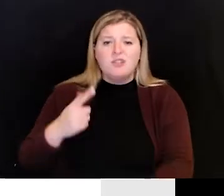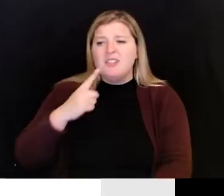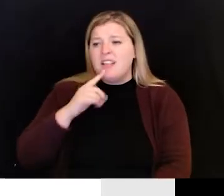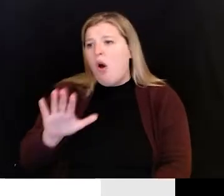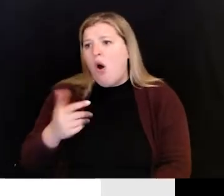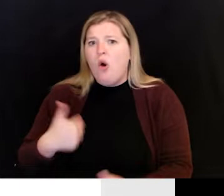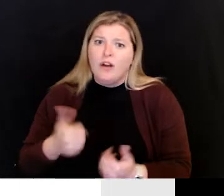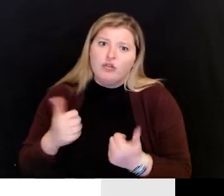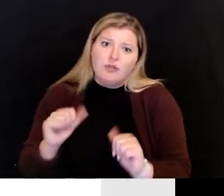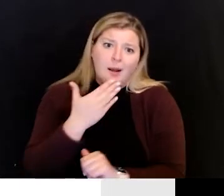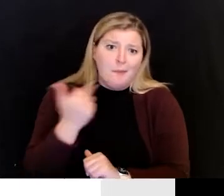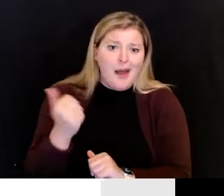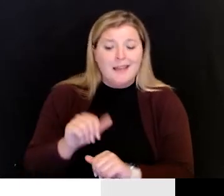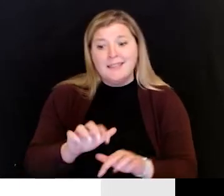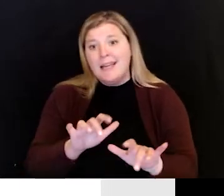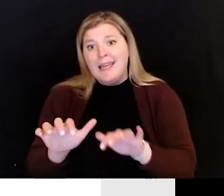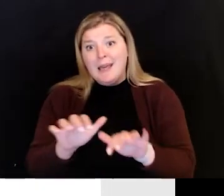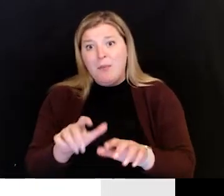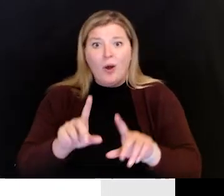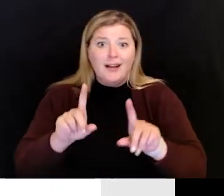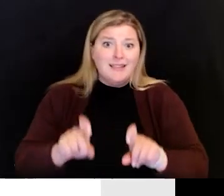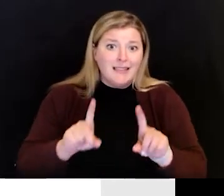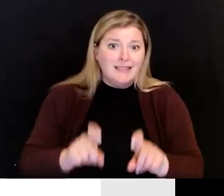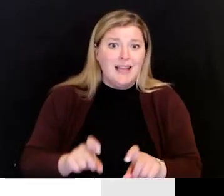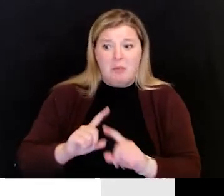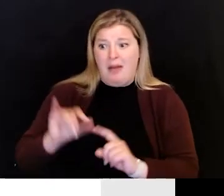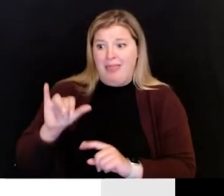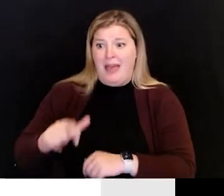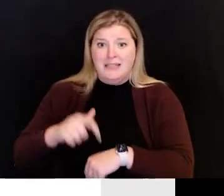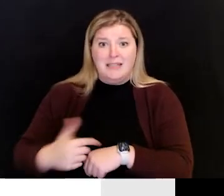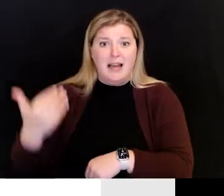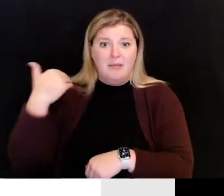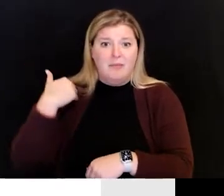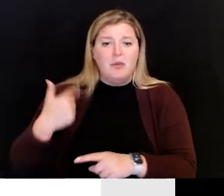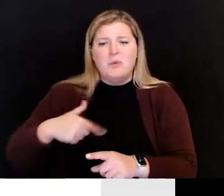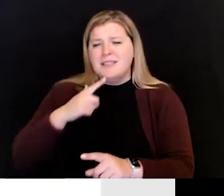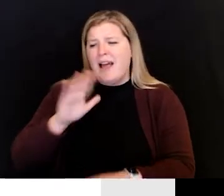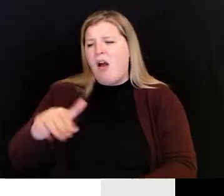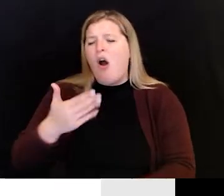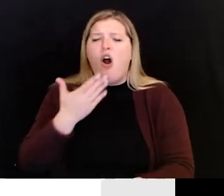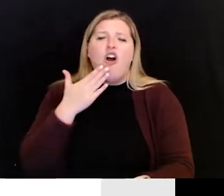And to us at the time, it made it feel like we were doing what we needed to do.